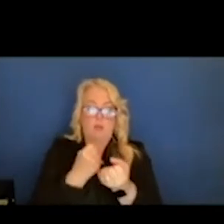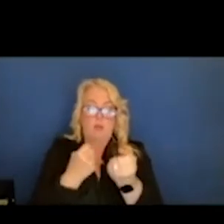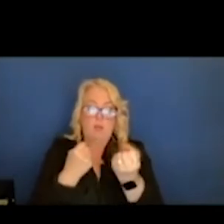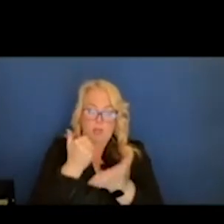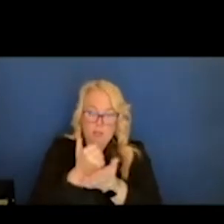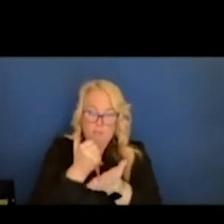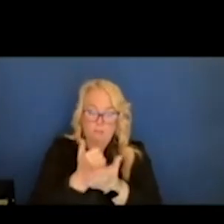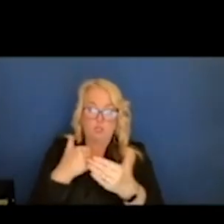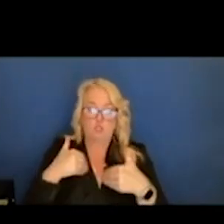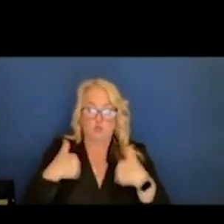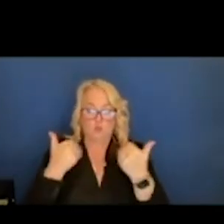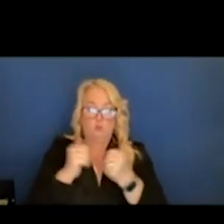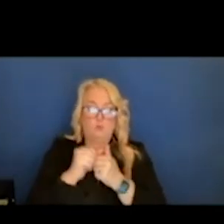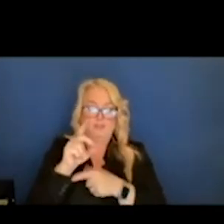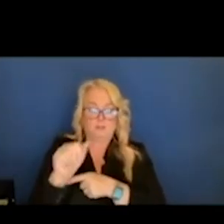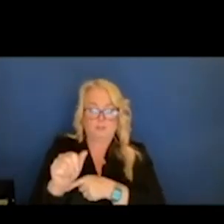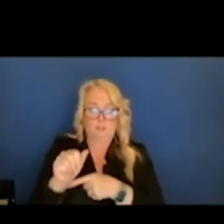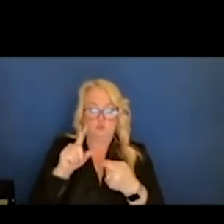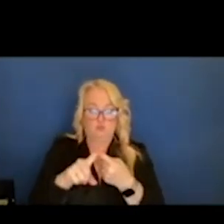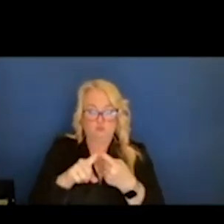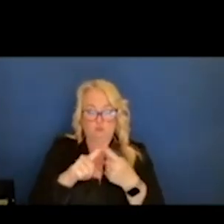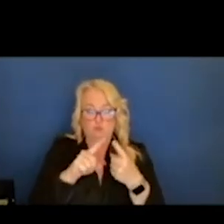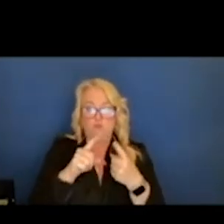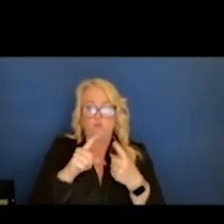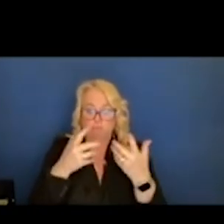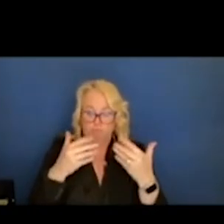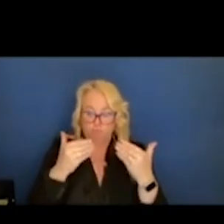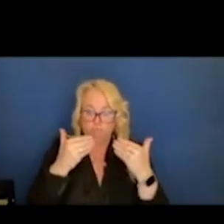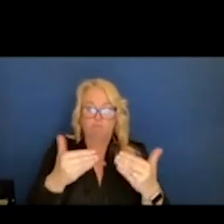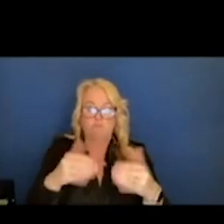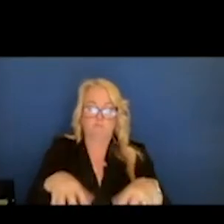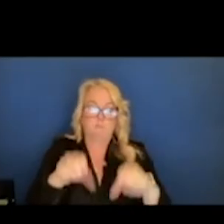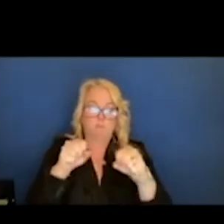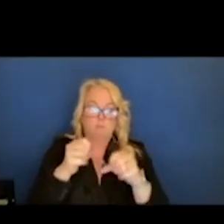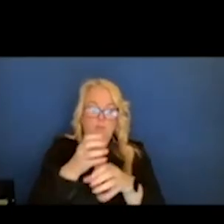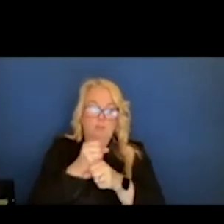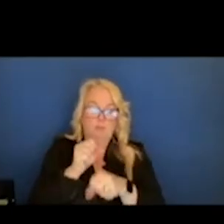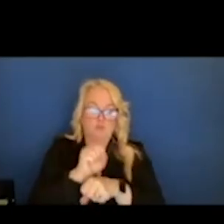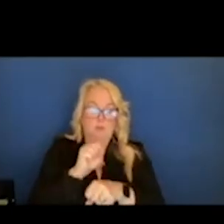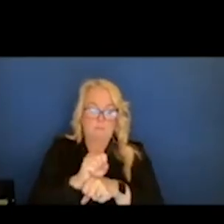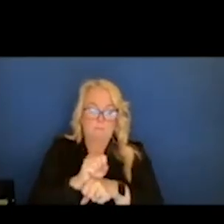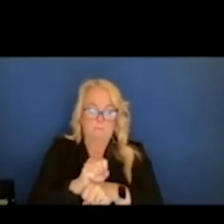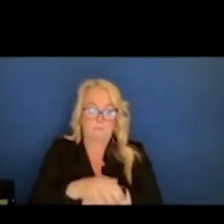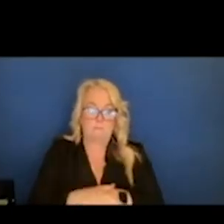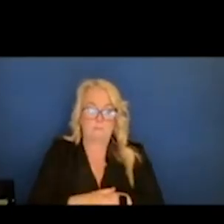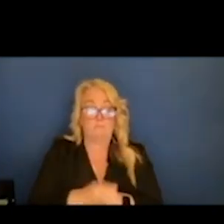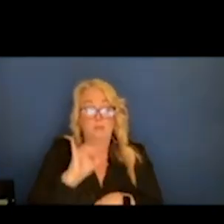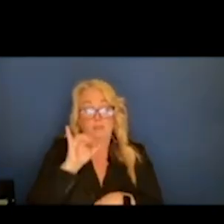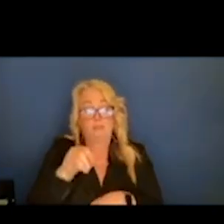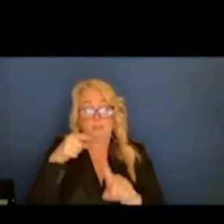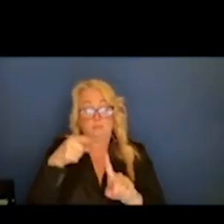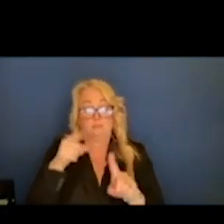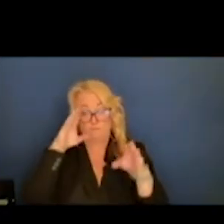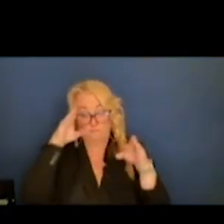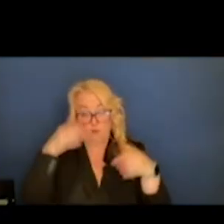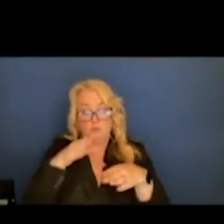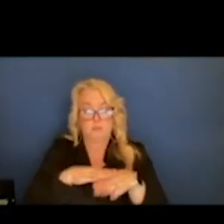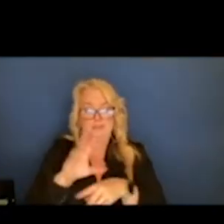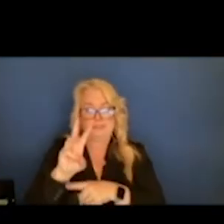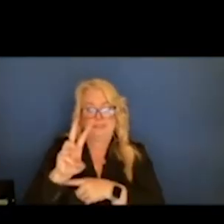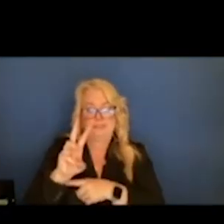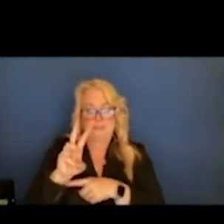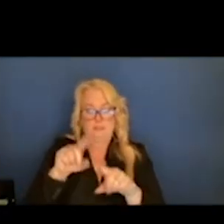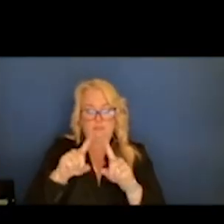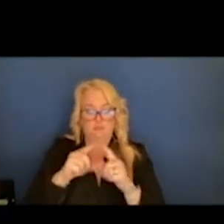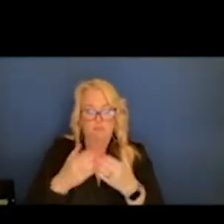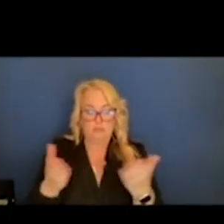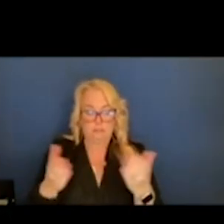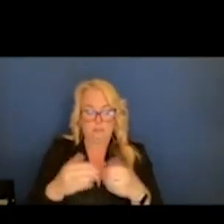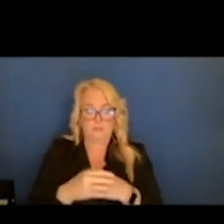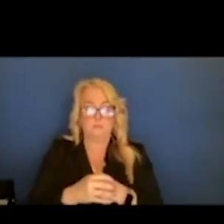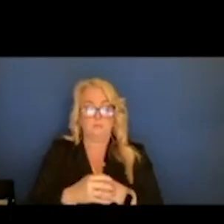into competitive, integrated employment. This initiative focuses on six key areas: